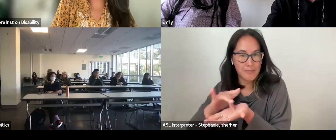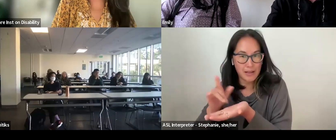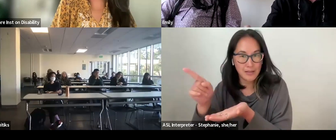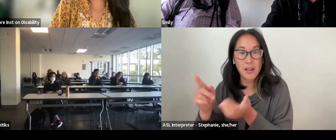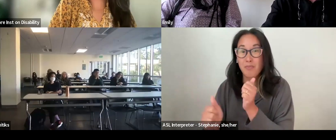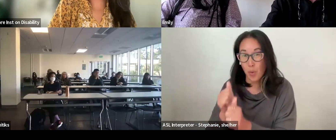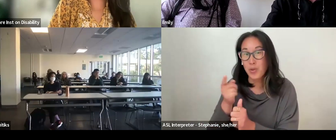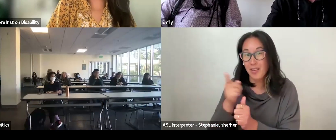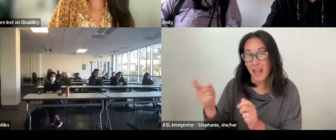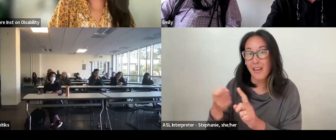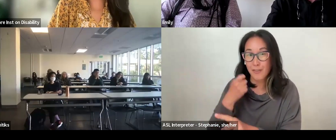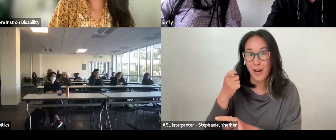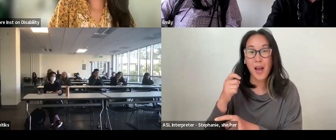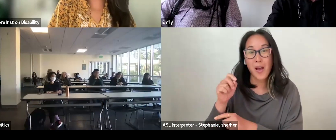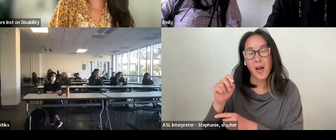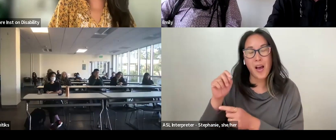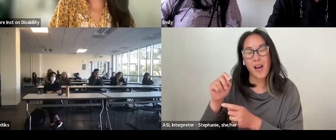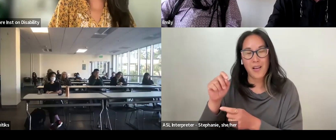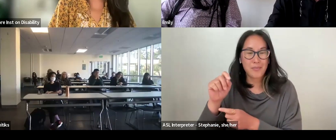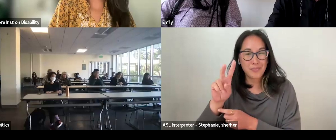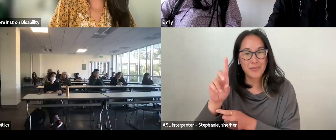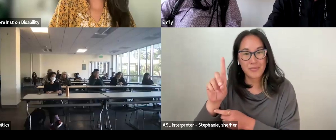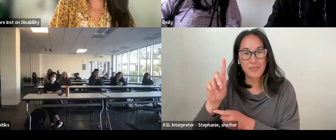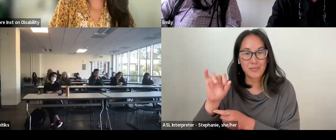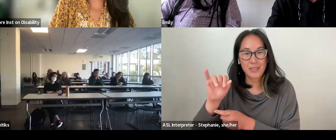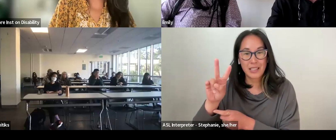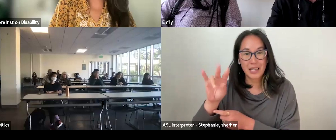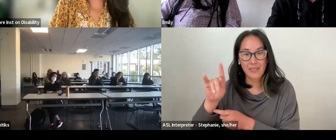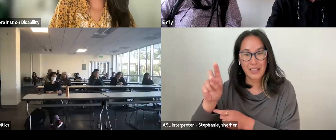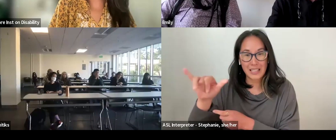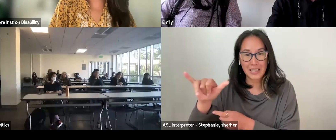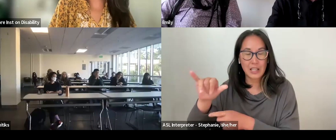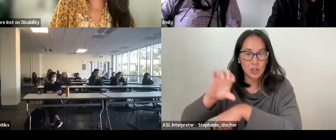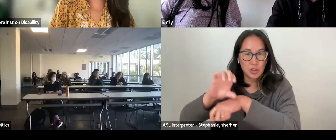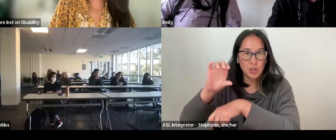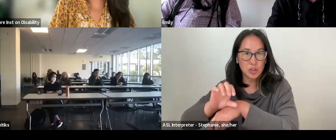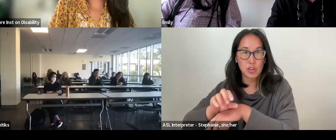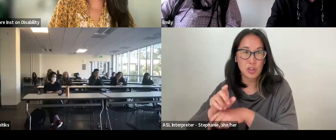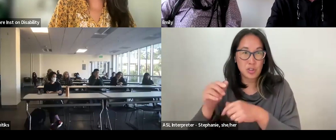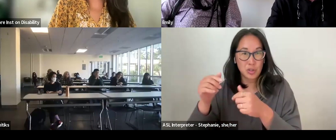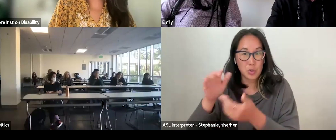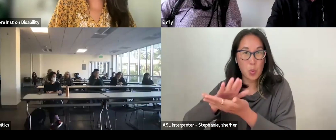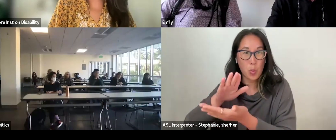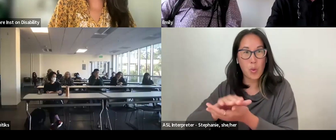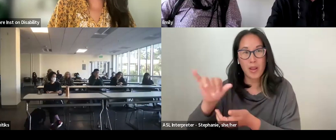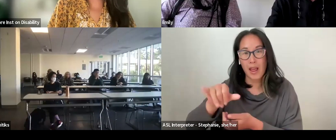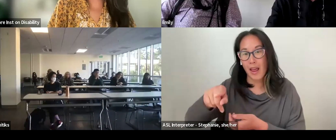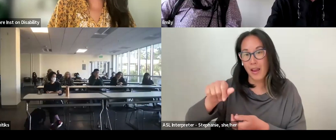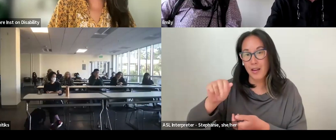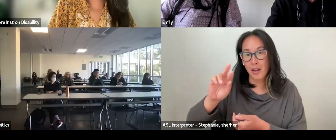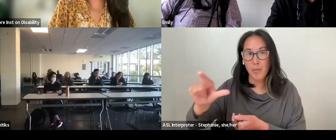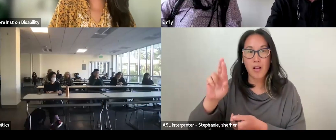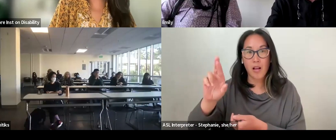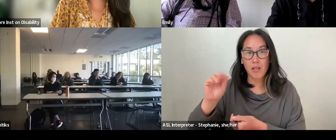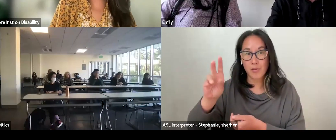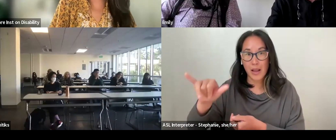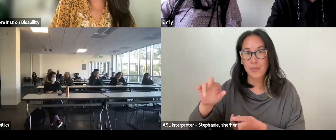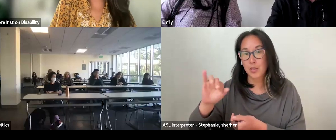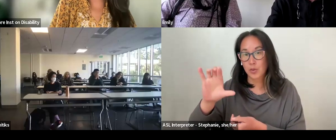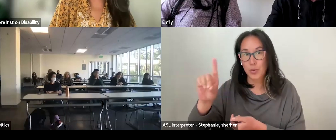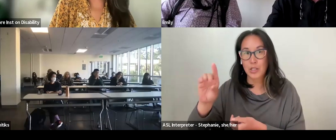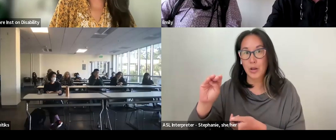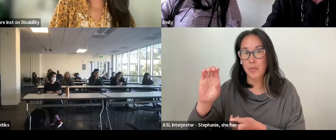People like Paul Ramsey, Richard McCormick, Joseph Fletcher, Jim Gustafson.